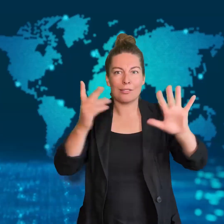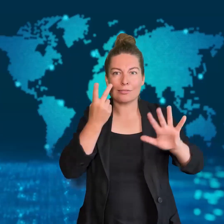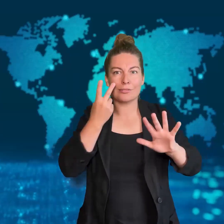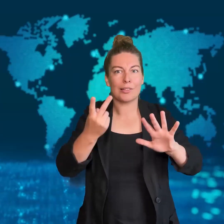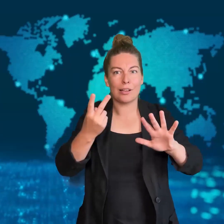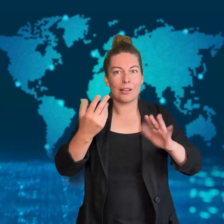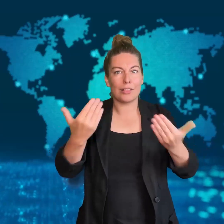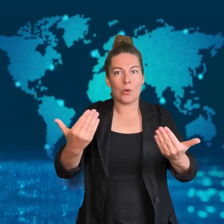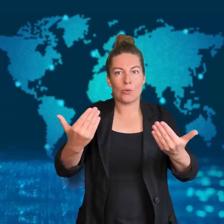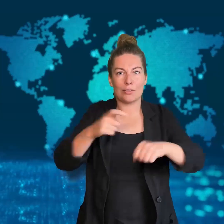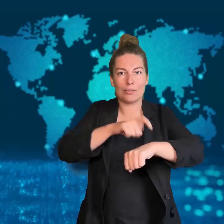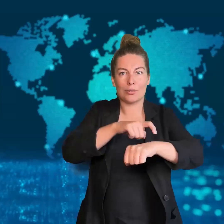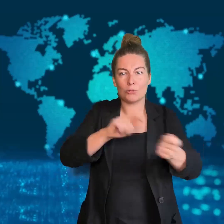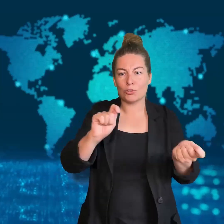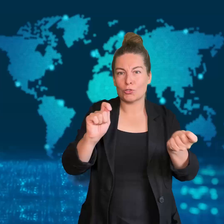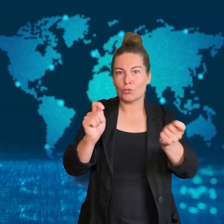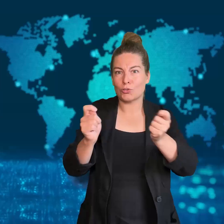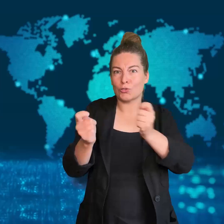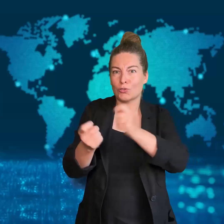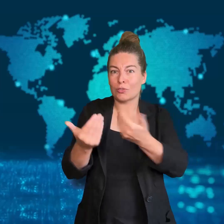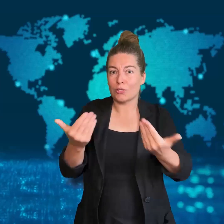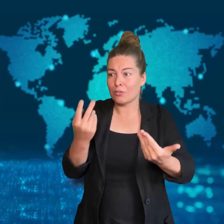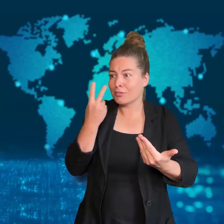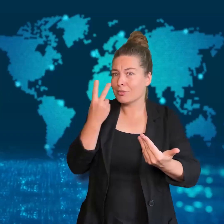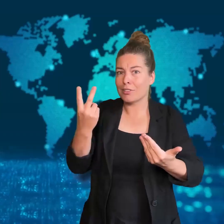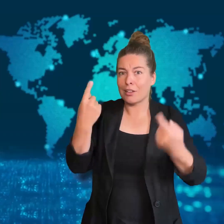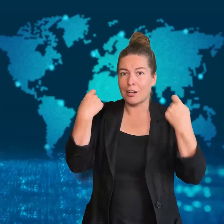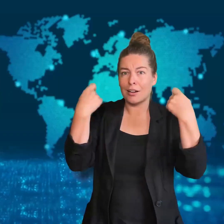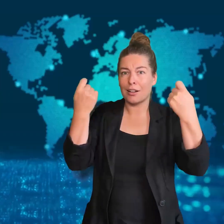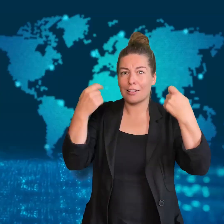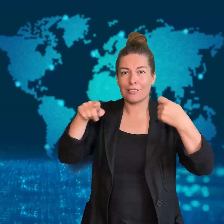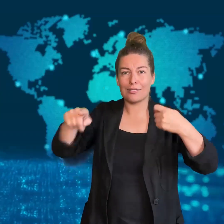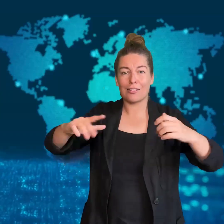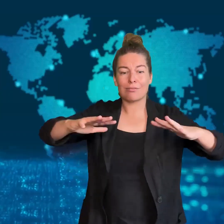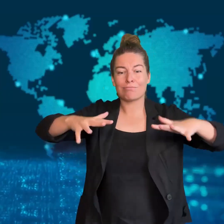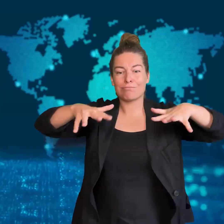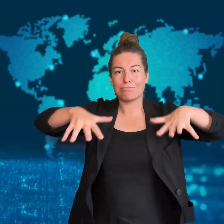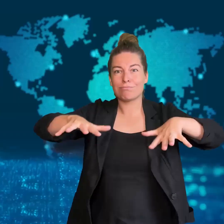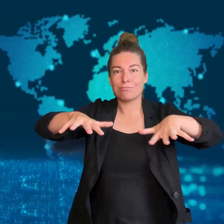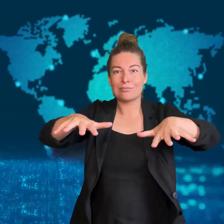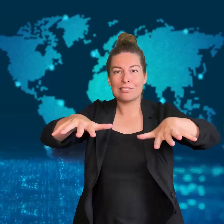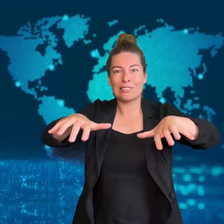The images show the shrinking of the glaciers.